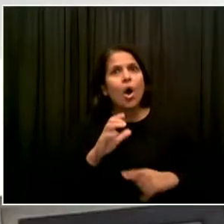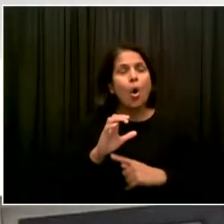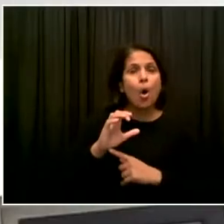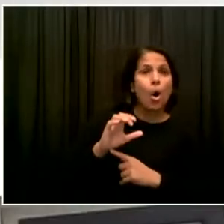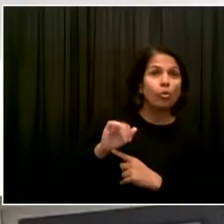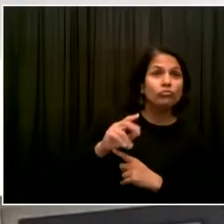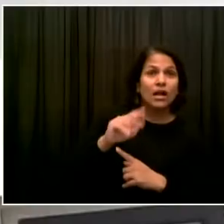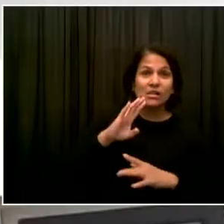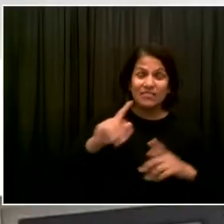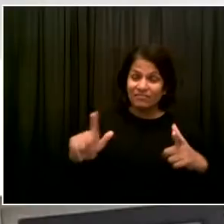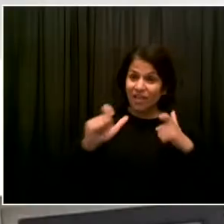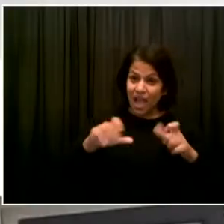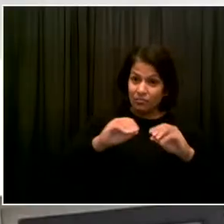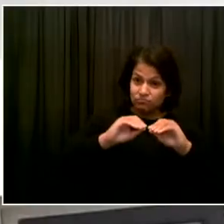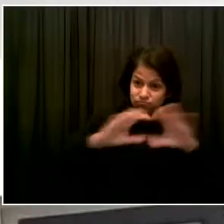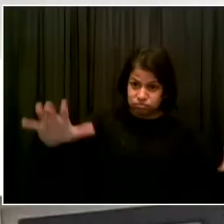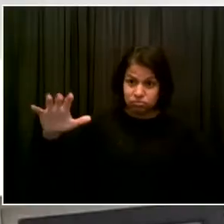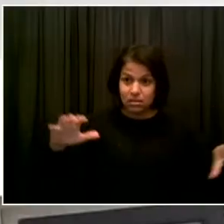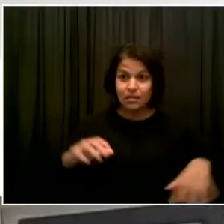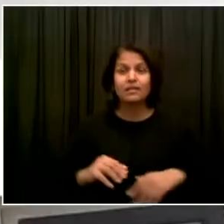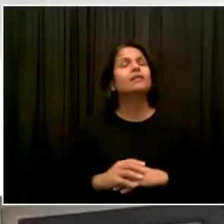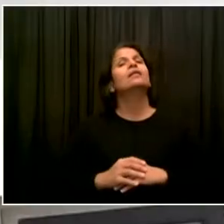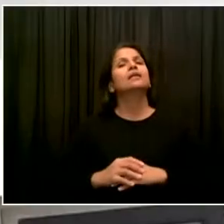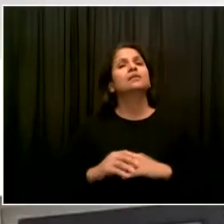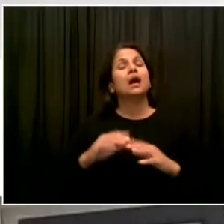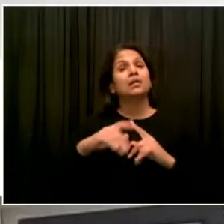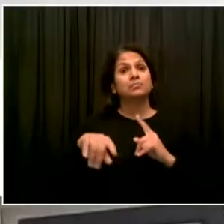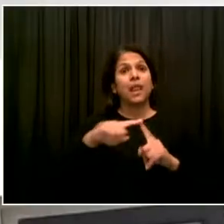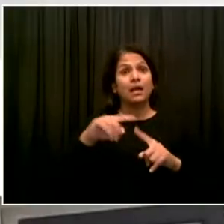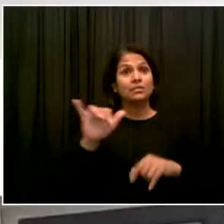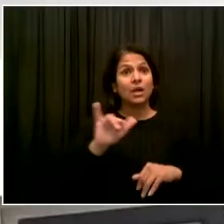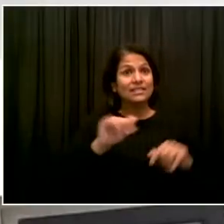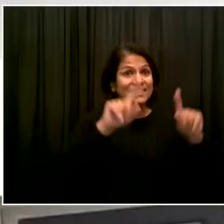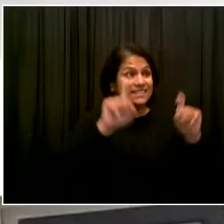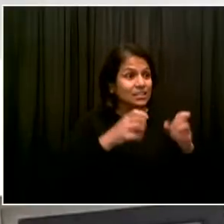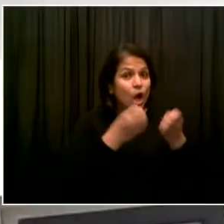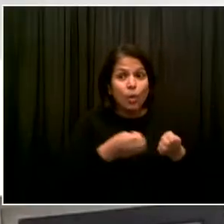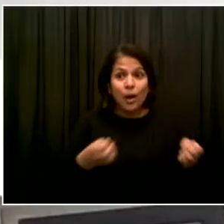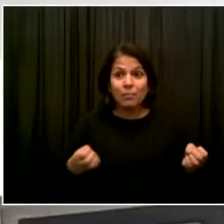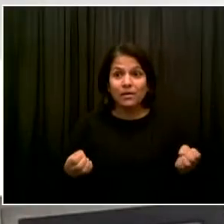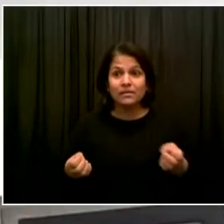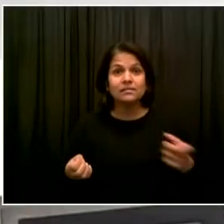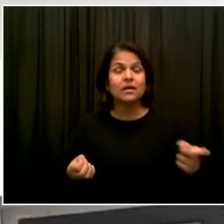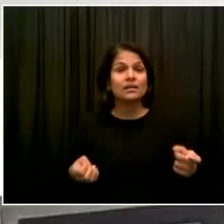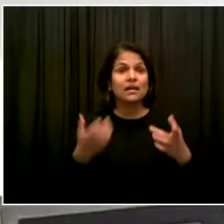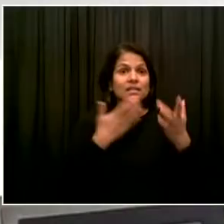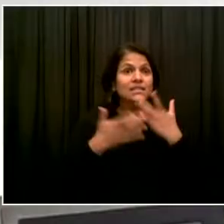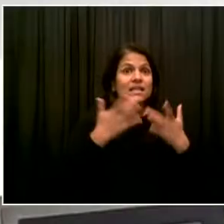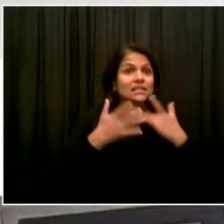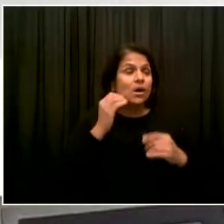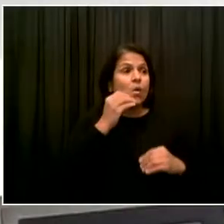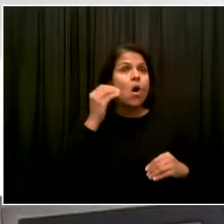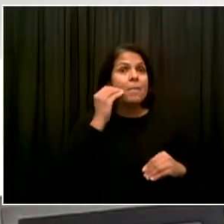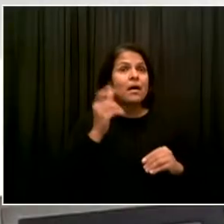WE DID NOT ANTICIPATE SO MUCH NEWS ABOUT OMICRON AND DID NOT ANTICIPATE THAT THE SUPPLY